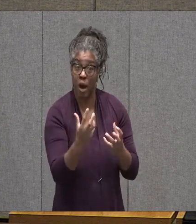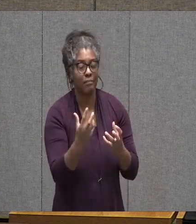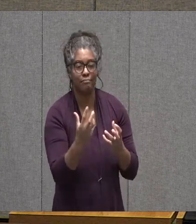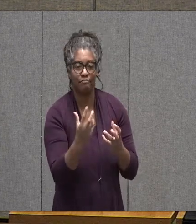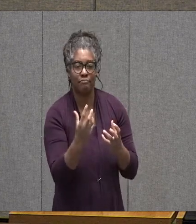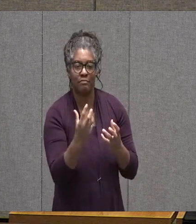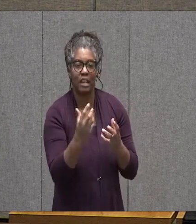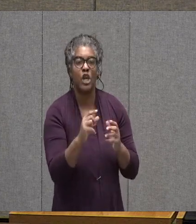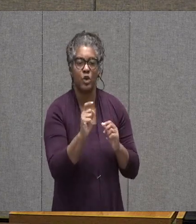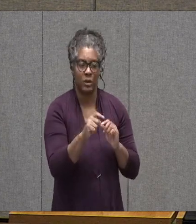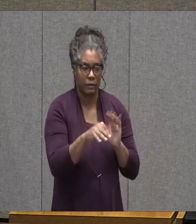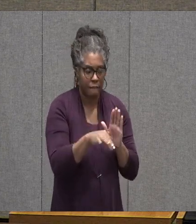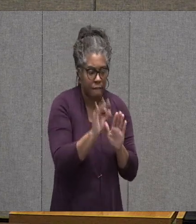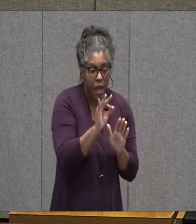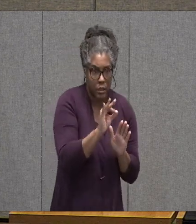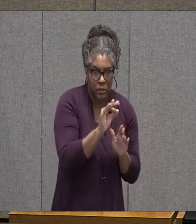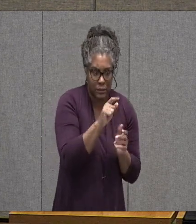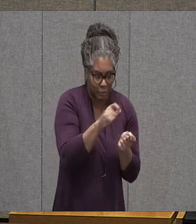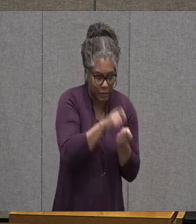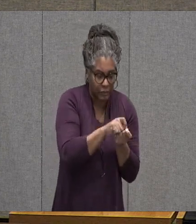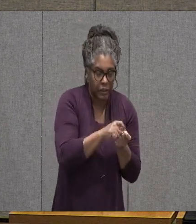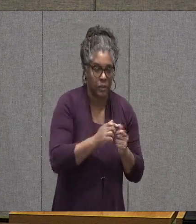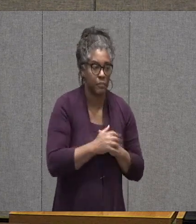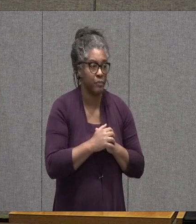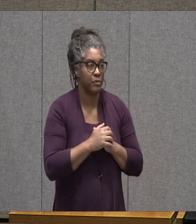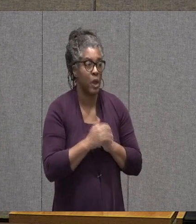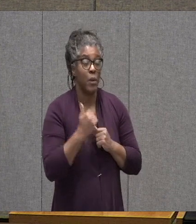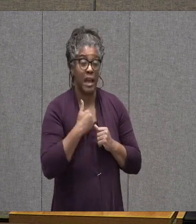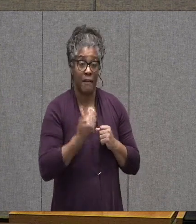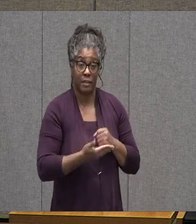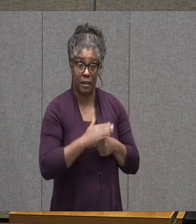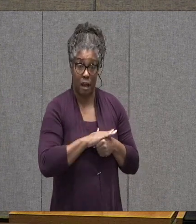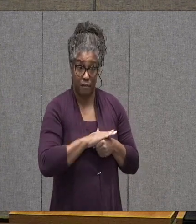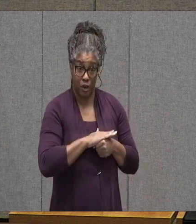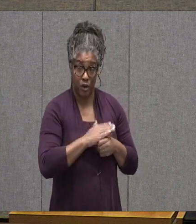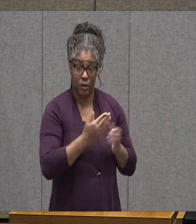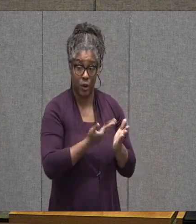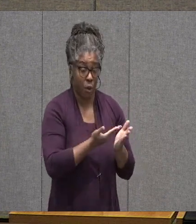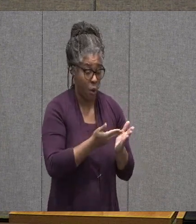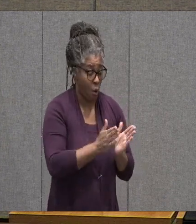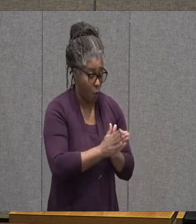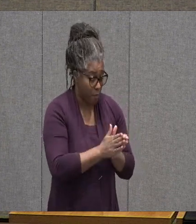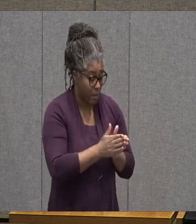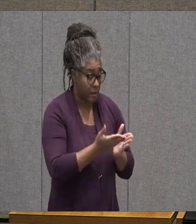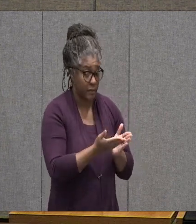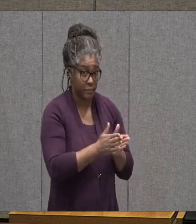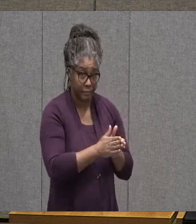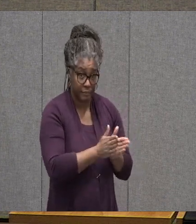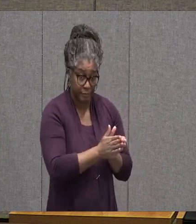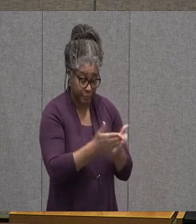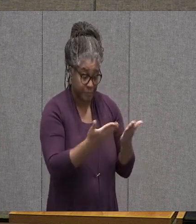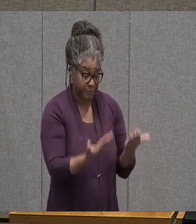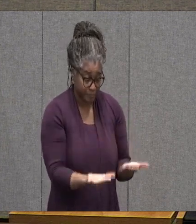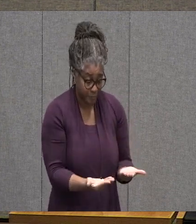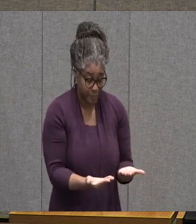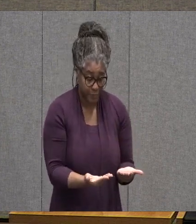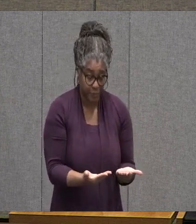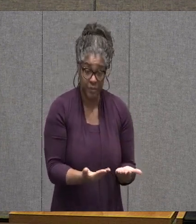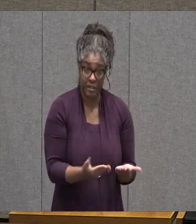So, to know how to do that I'm gonna show you. So, we have the cover. But when you open the cover, one of the first things you find